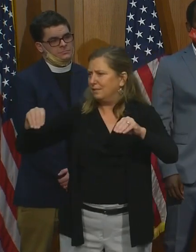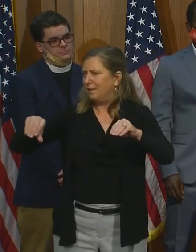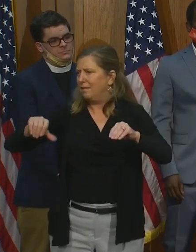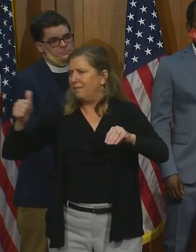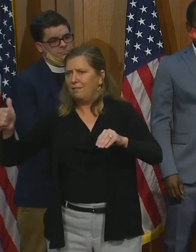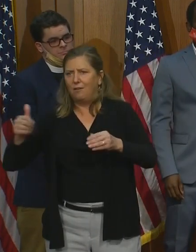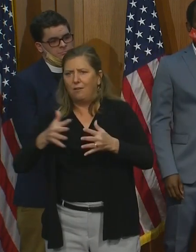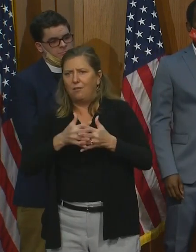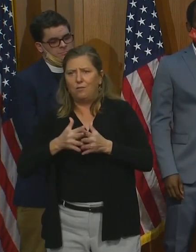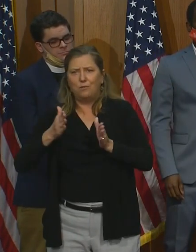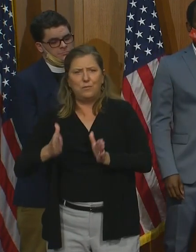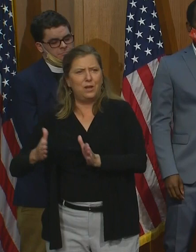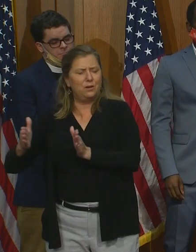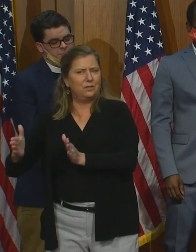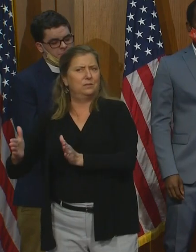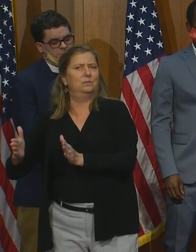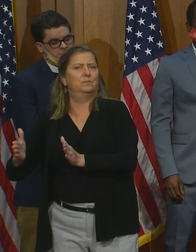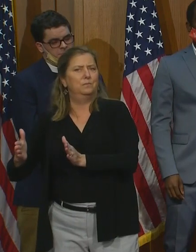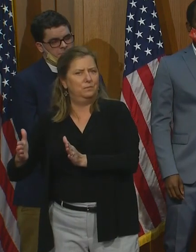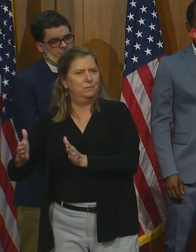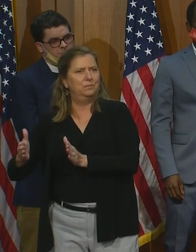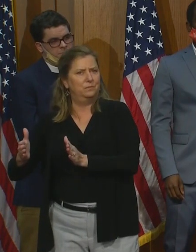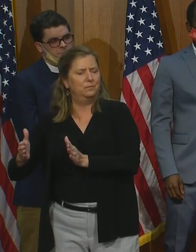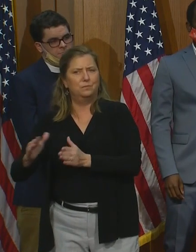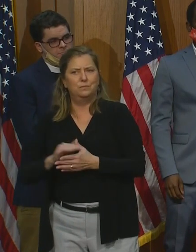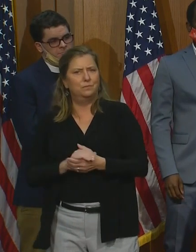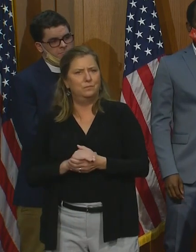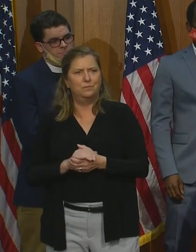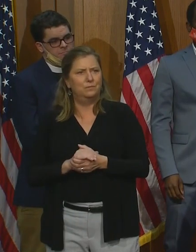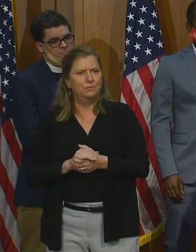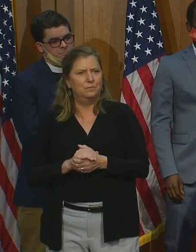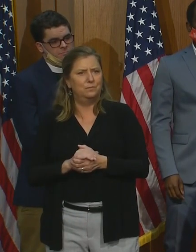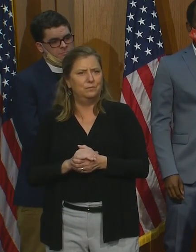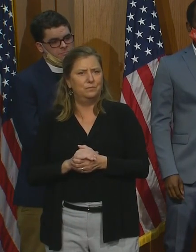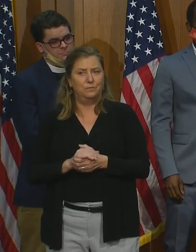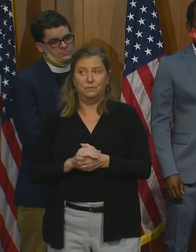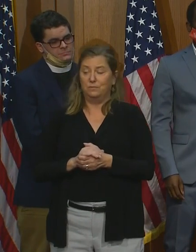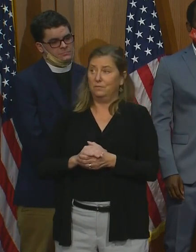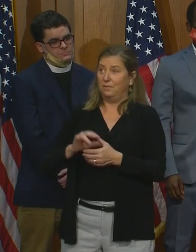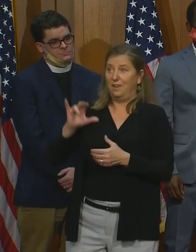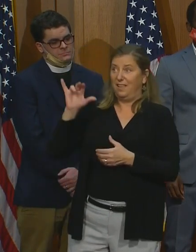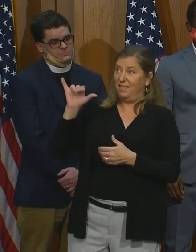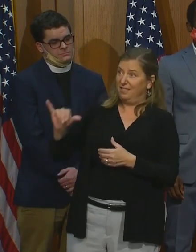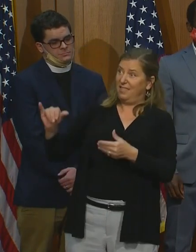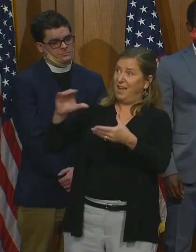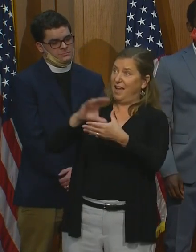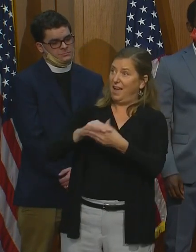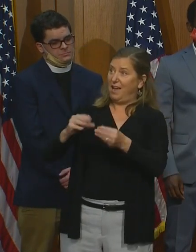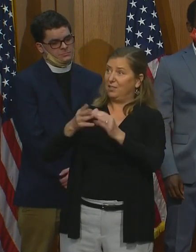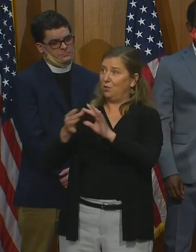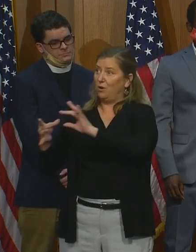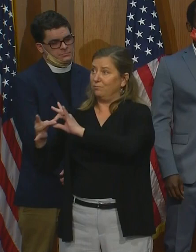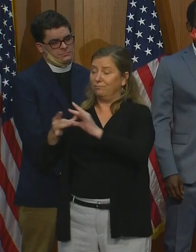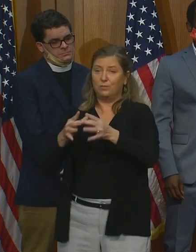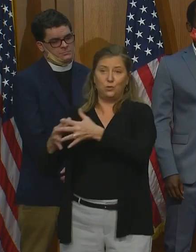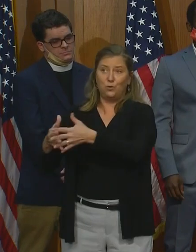SELLING OTHER AMERICANS. THIS